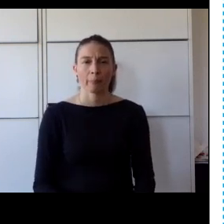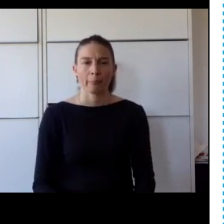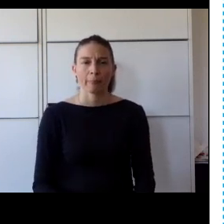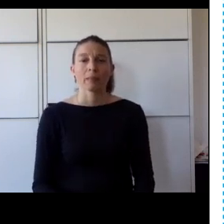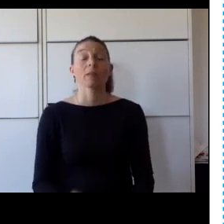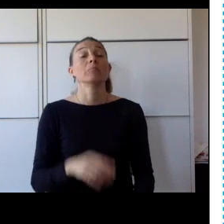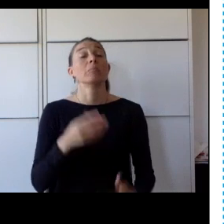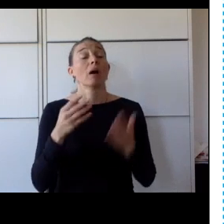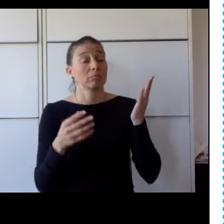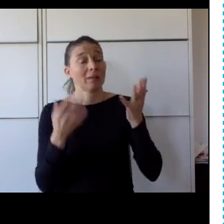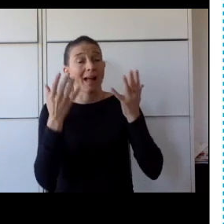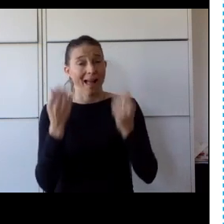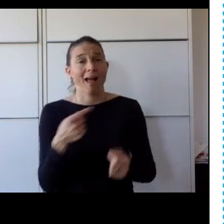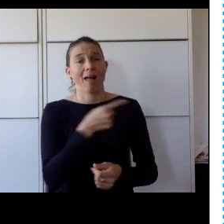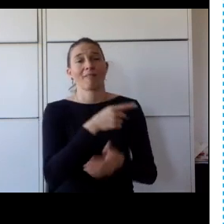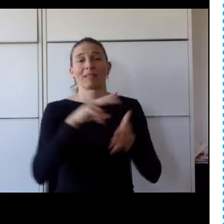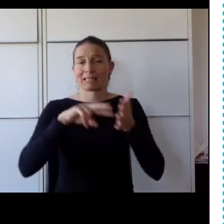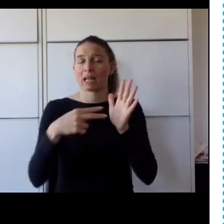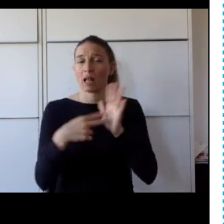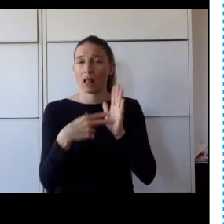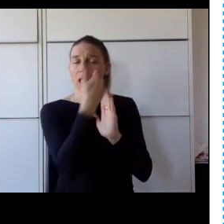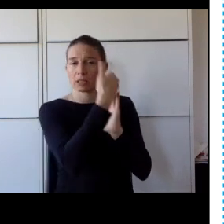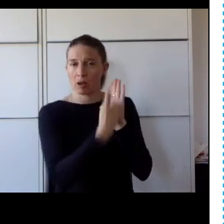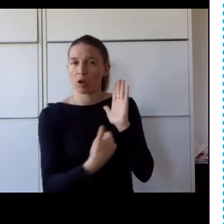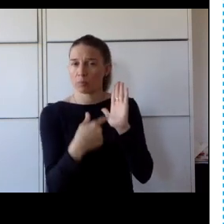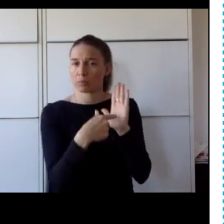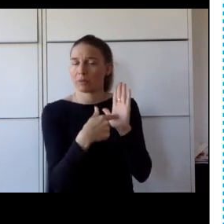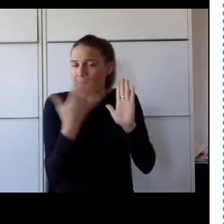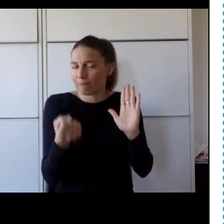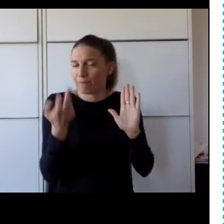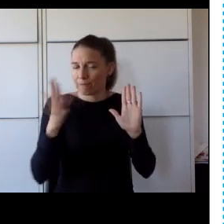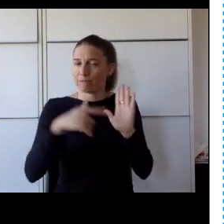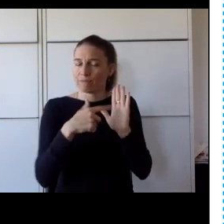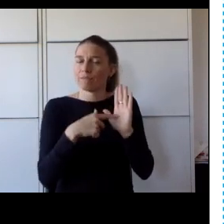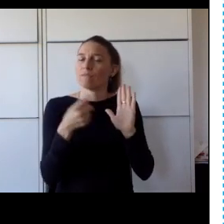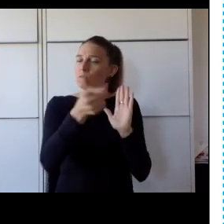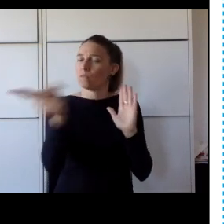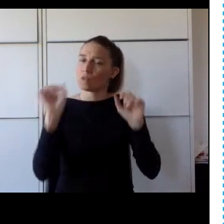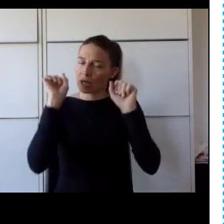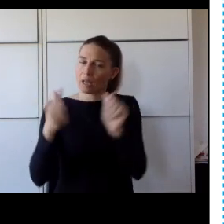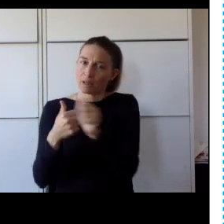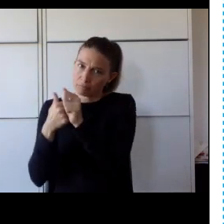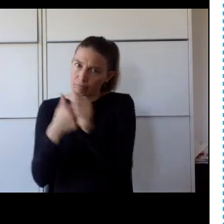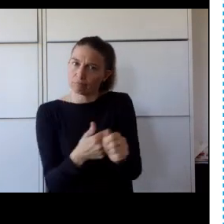to ensure the harmonized approach is across the countries implemented.